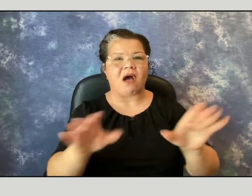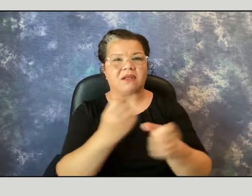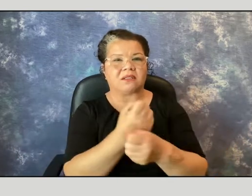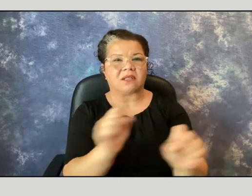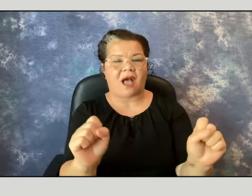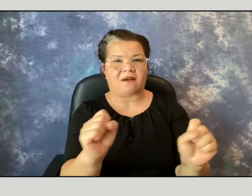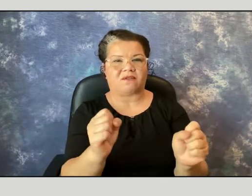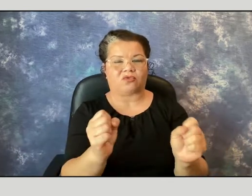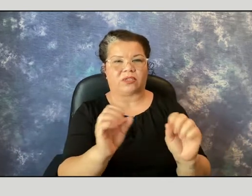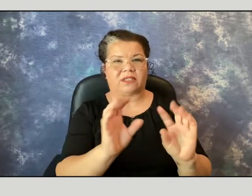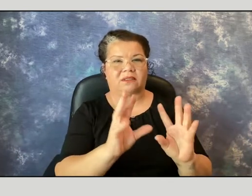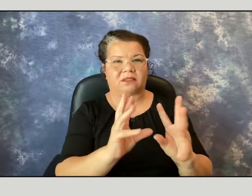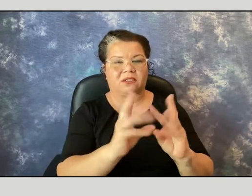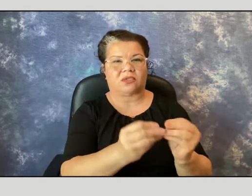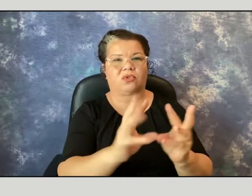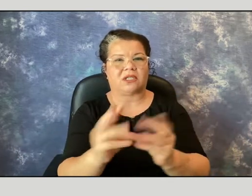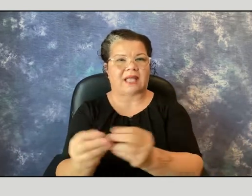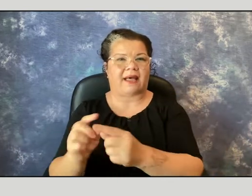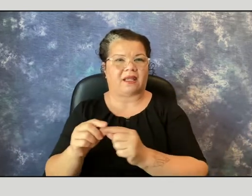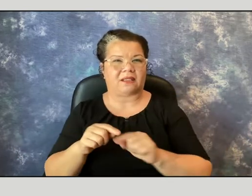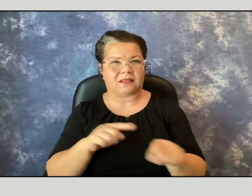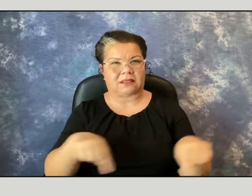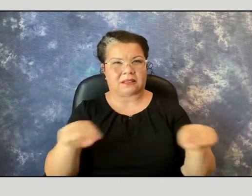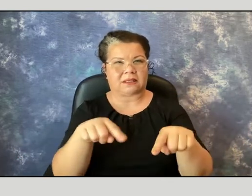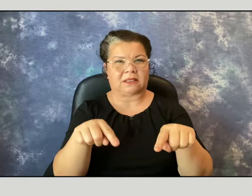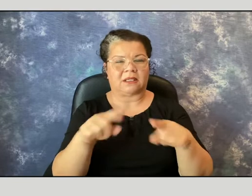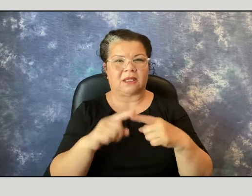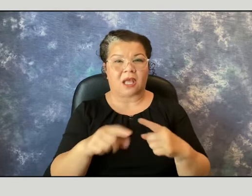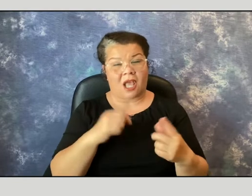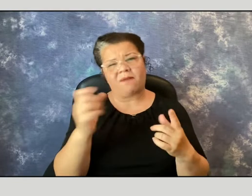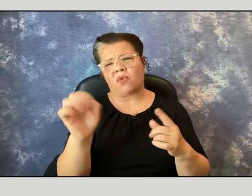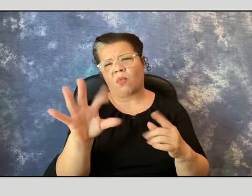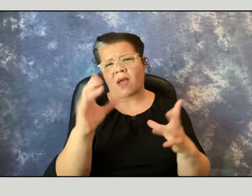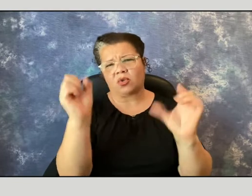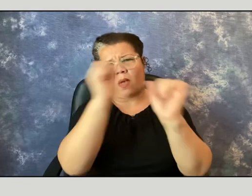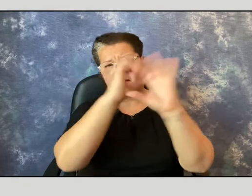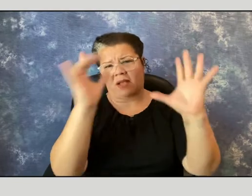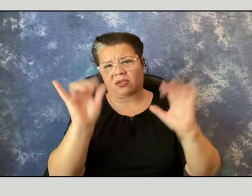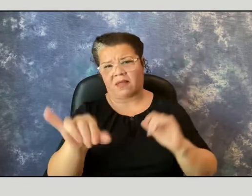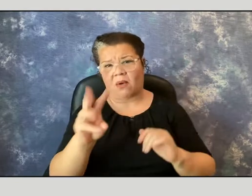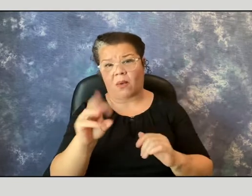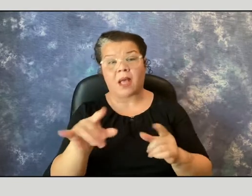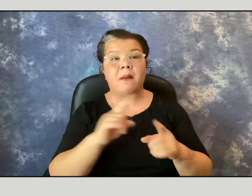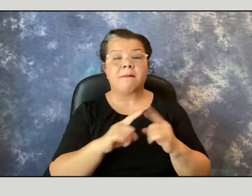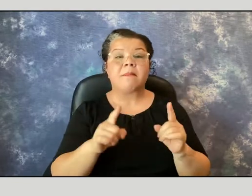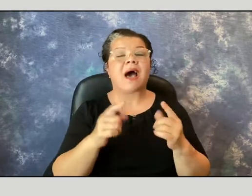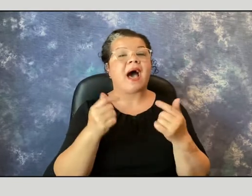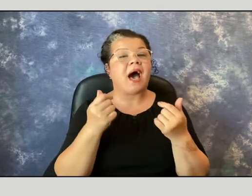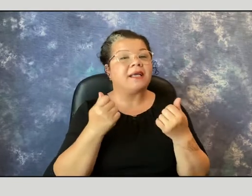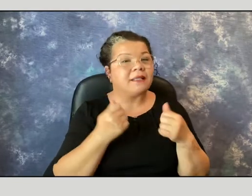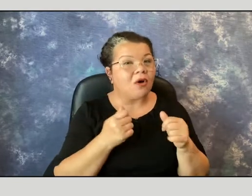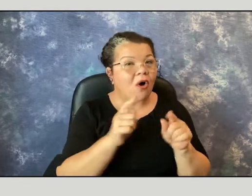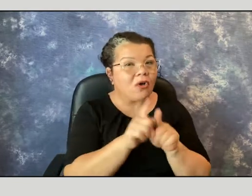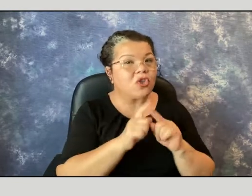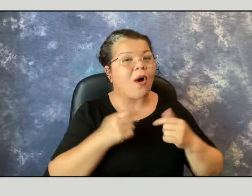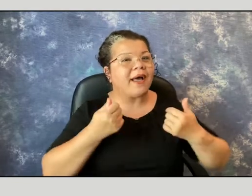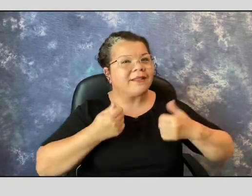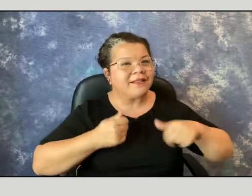if one wants to imagine it that way, or of attempted decolonizations, right? Luis Munoz Marin,